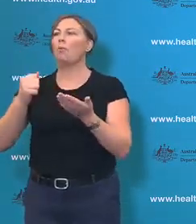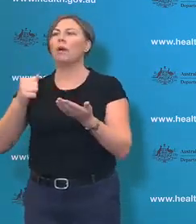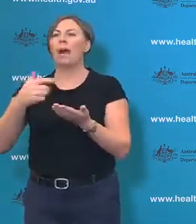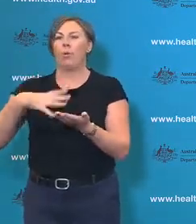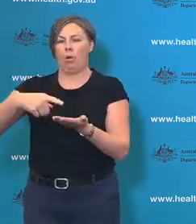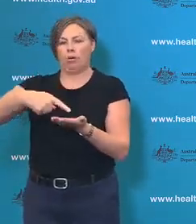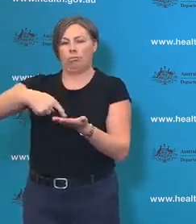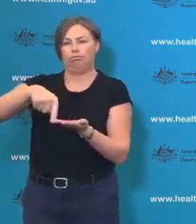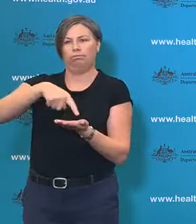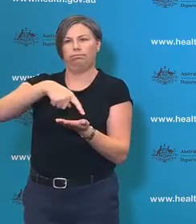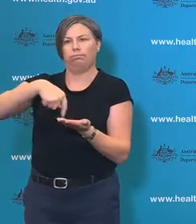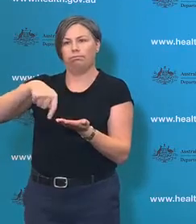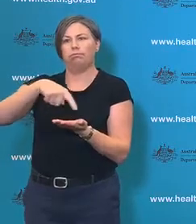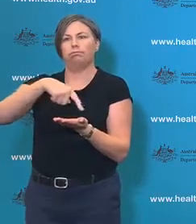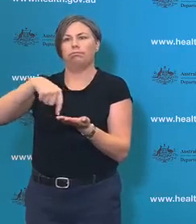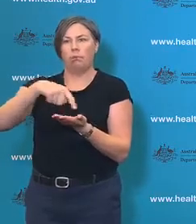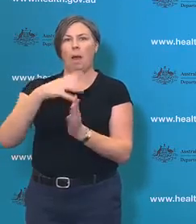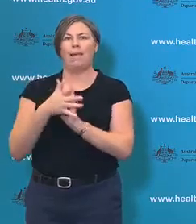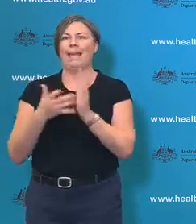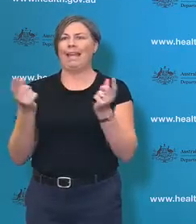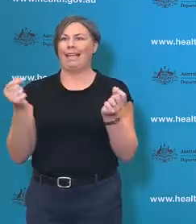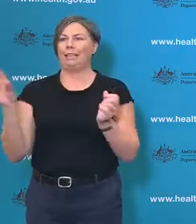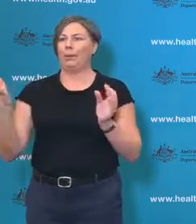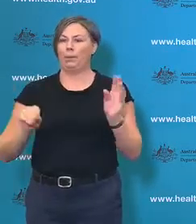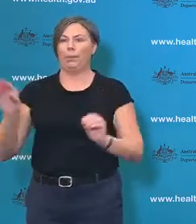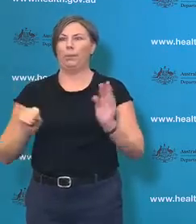that we've had from the states and territories is that the app is useful, it